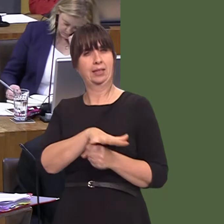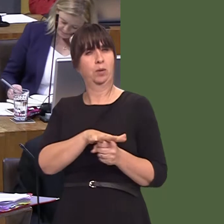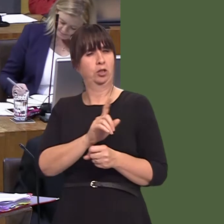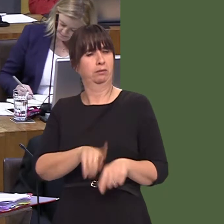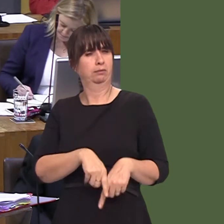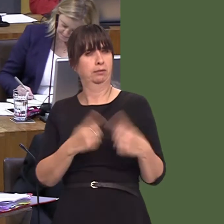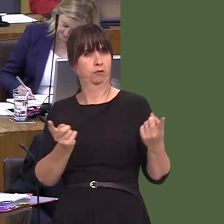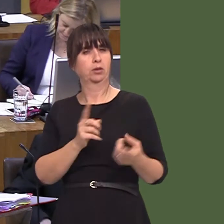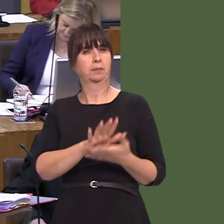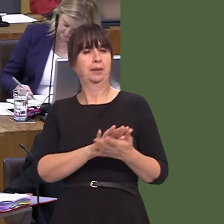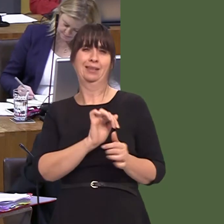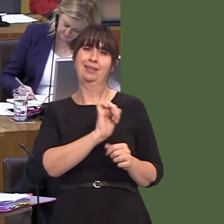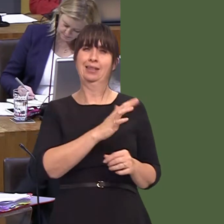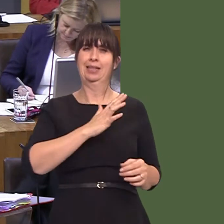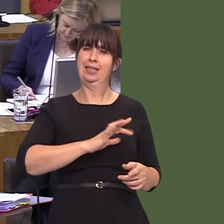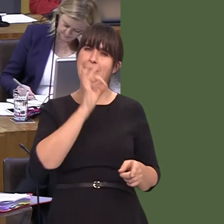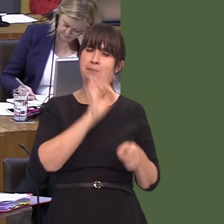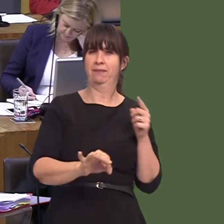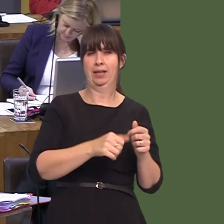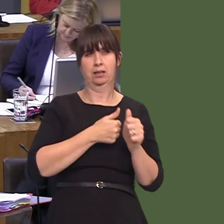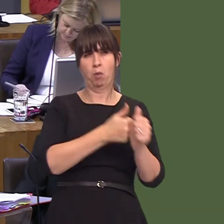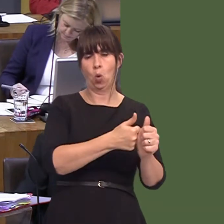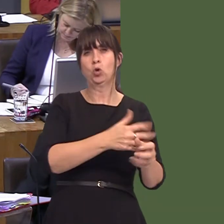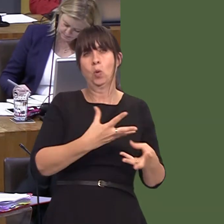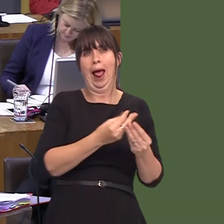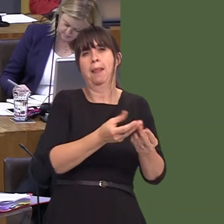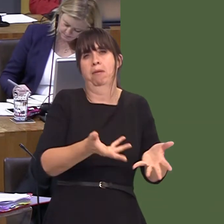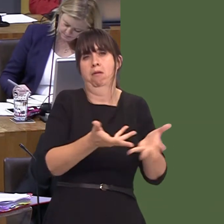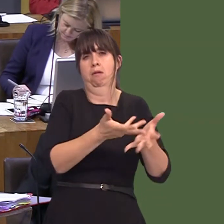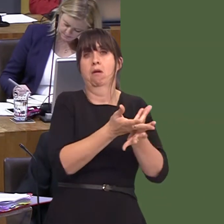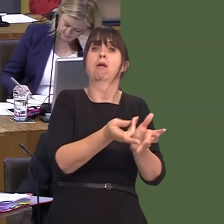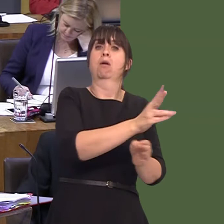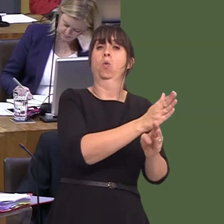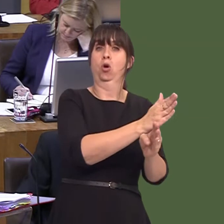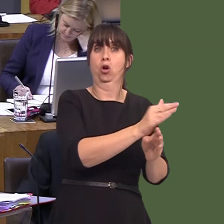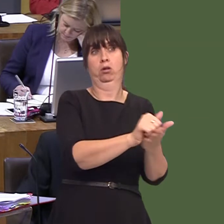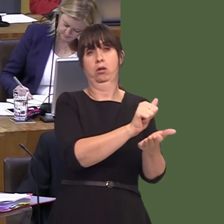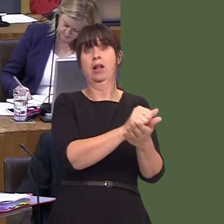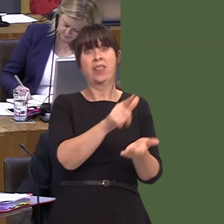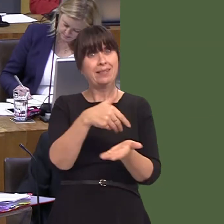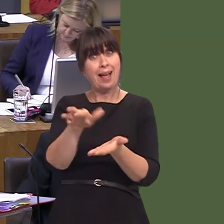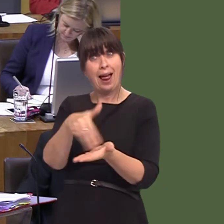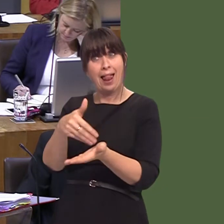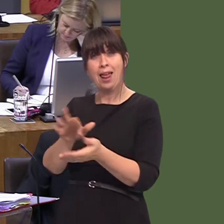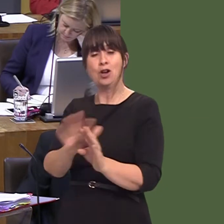so, for them, whatís needed is a tailored package to help them. But the very fact, of course, that they are selling ëThe Big Issueí rather than begging